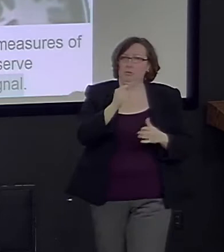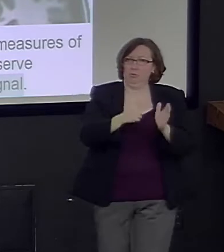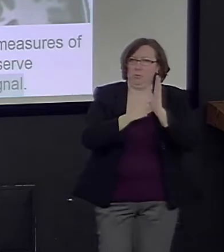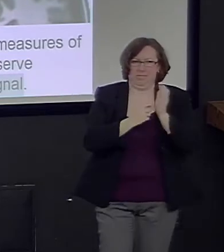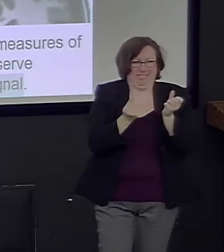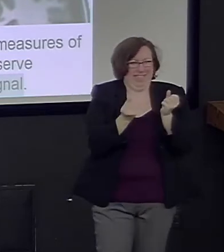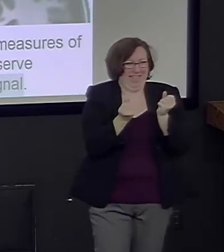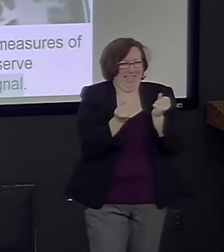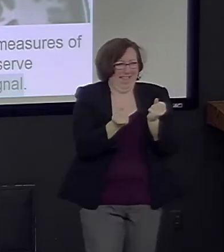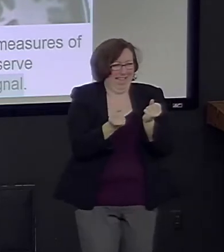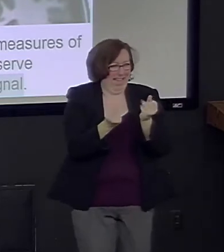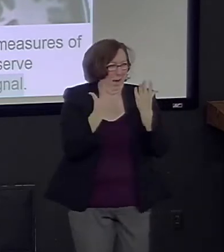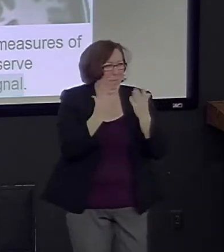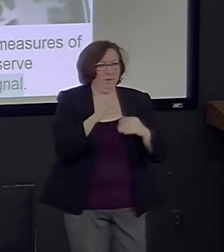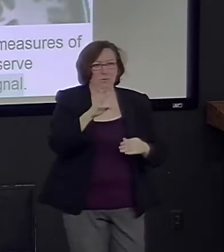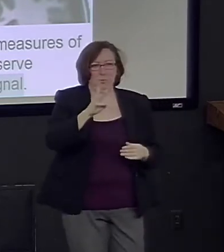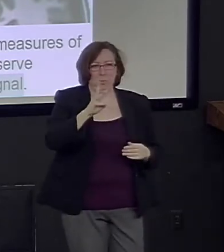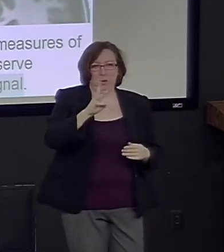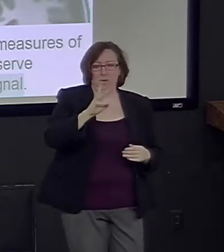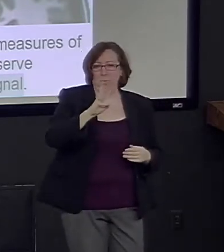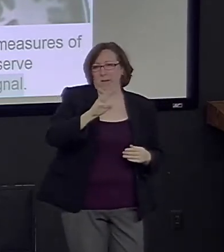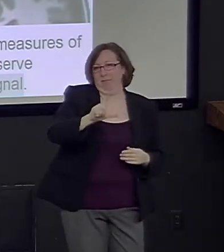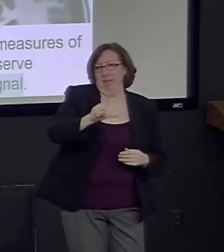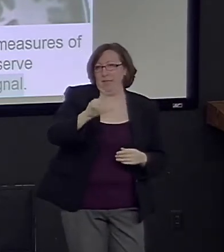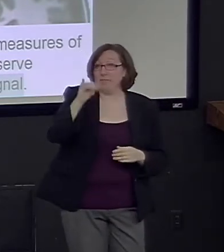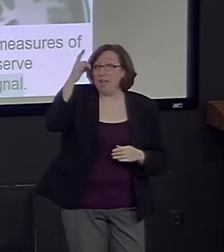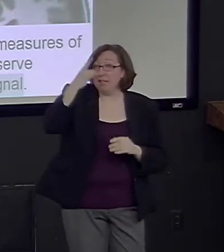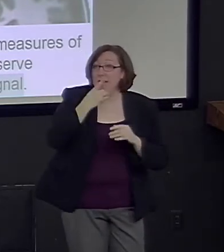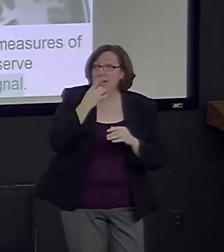so that we can convert absorptions to,